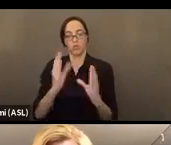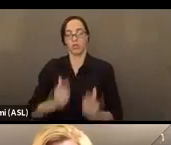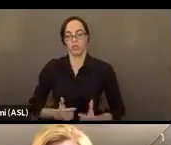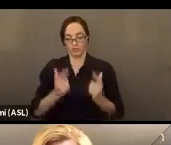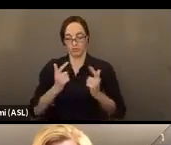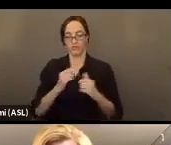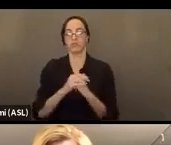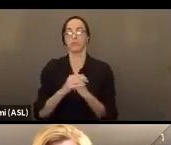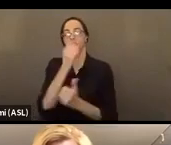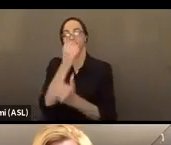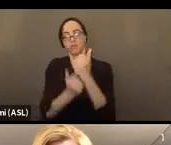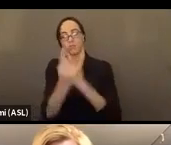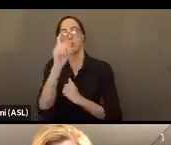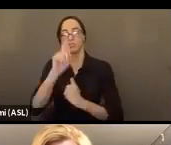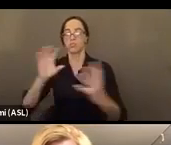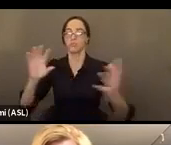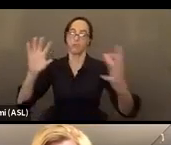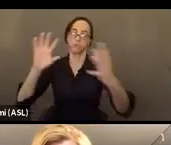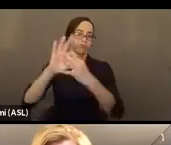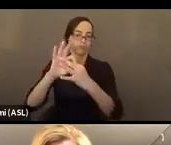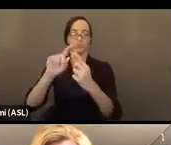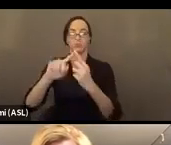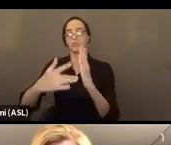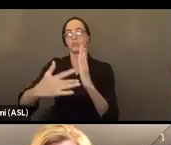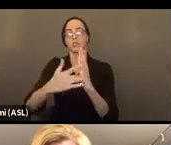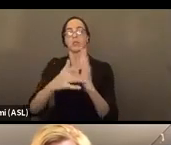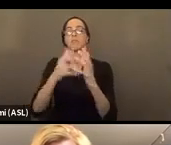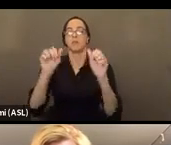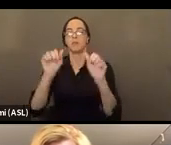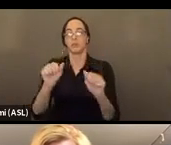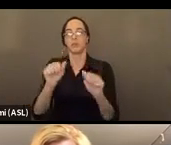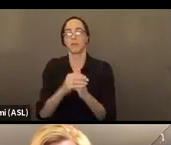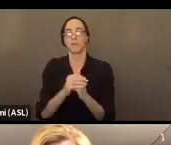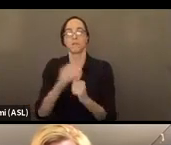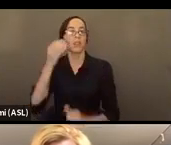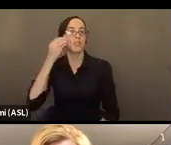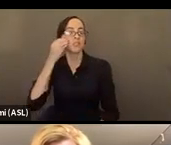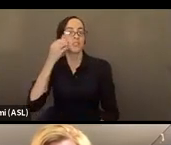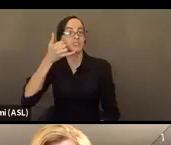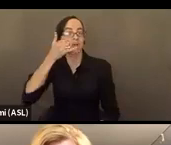to to technology as much as we can cell phones should be in everybody's hand for the purpose of